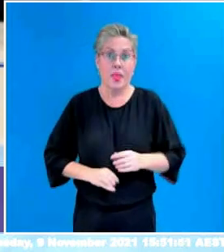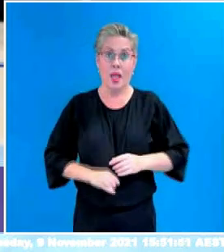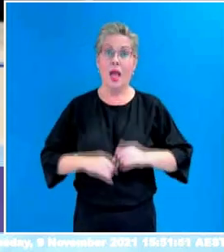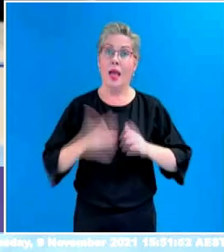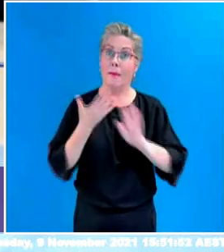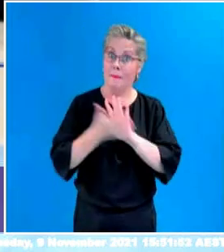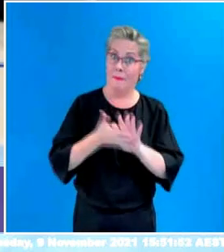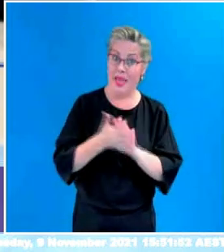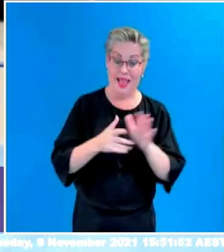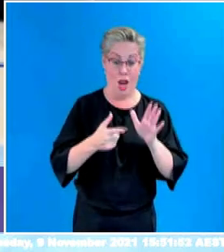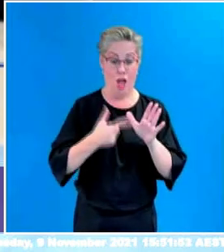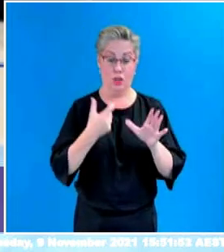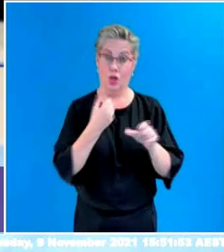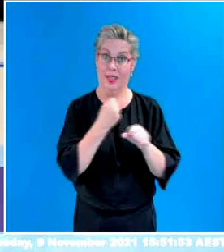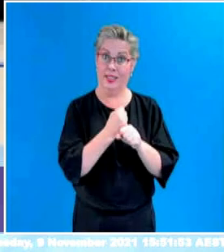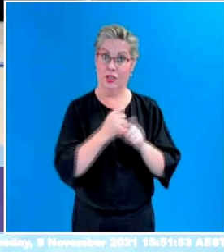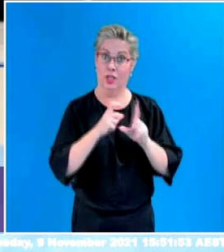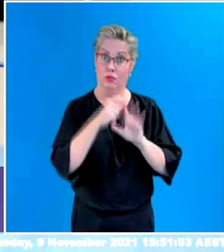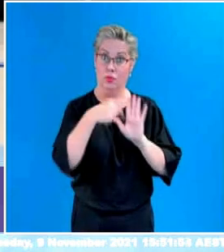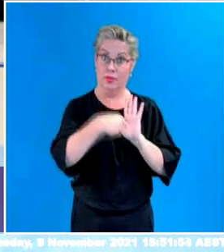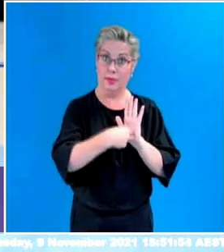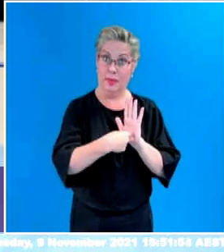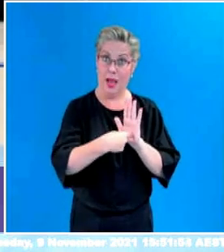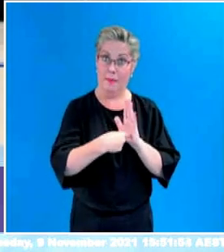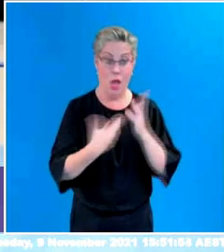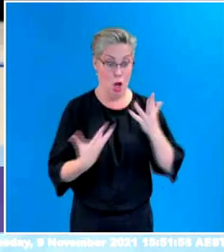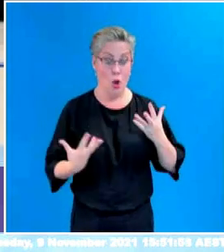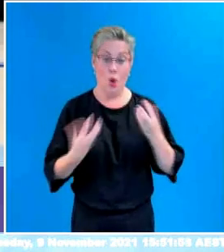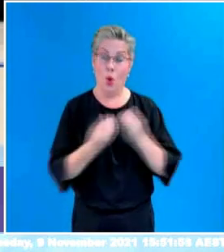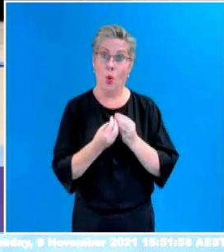consultations with all states and territories about their compliance with